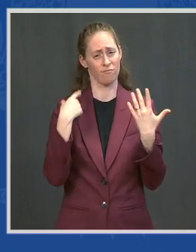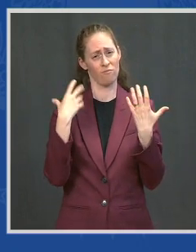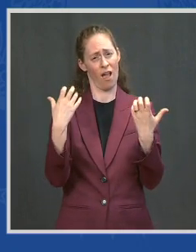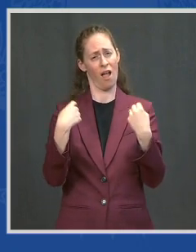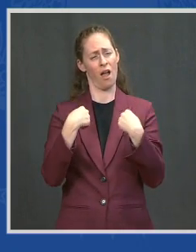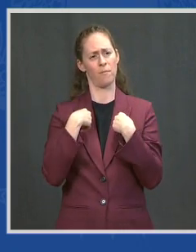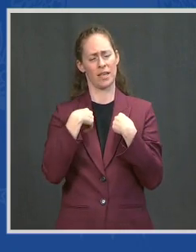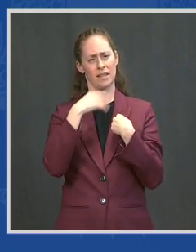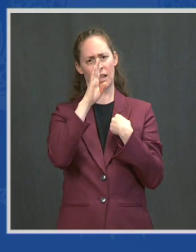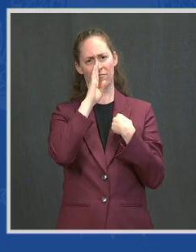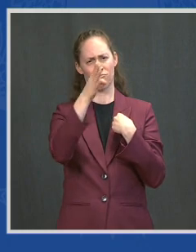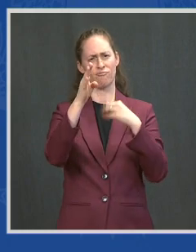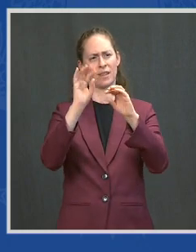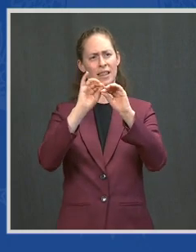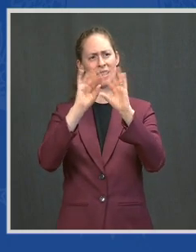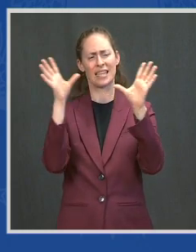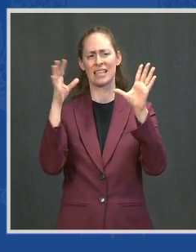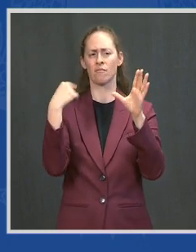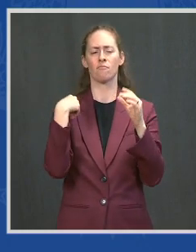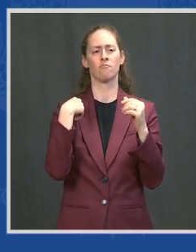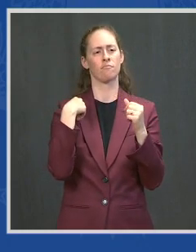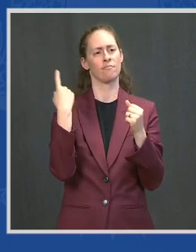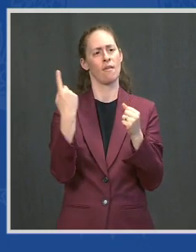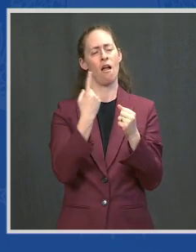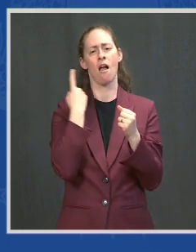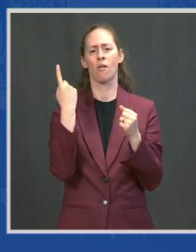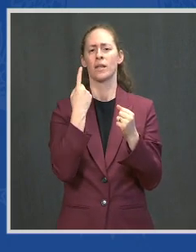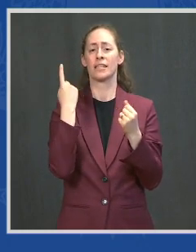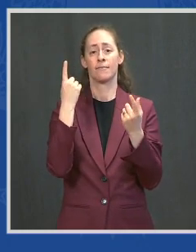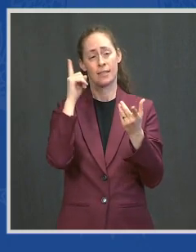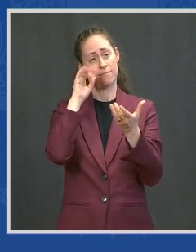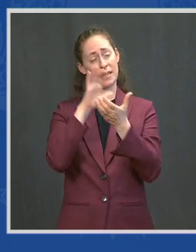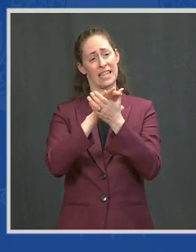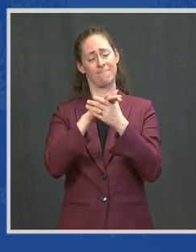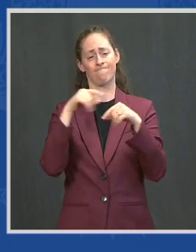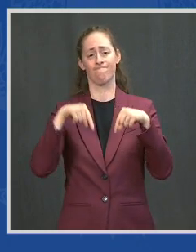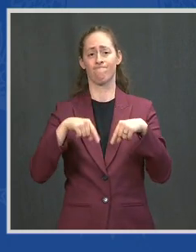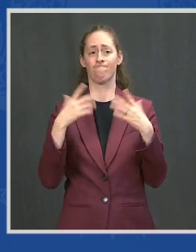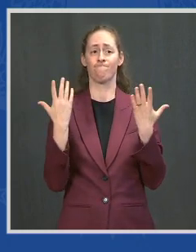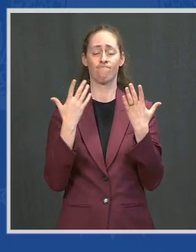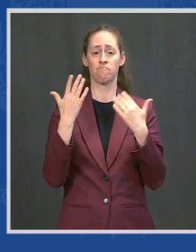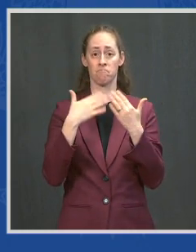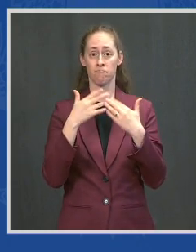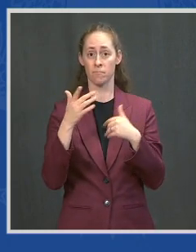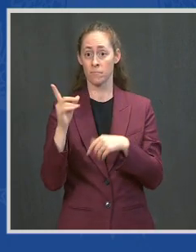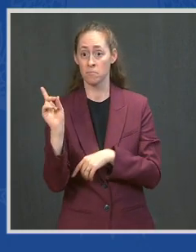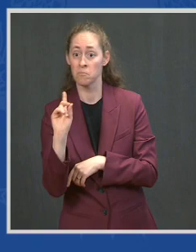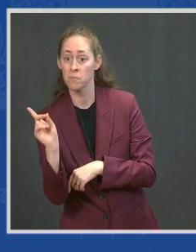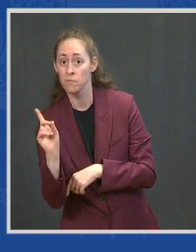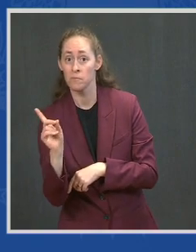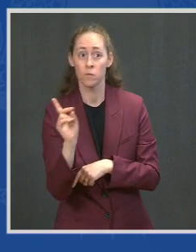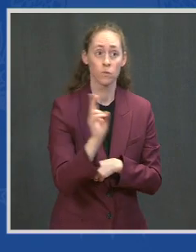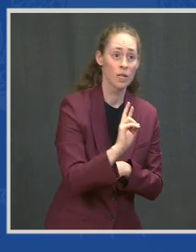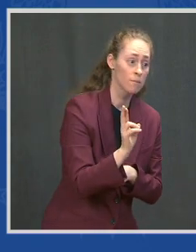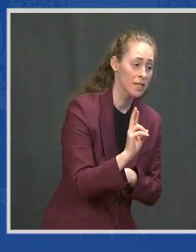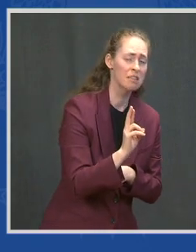I really believe this is not a Democrat or Republican issue. Science behind the vaccines